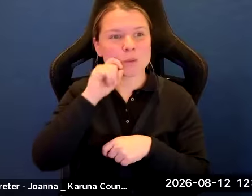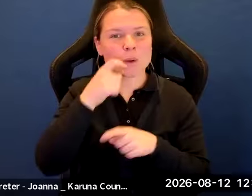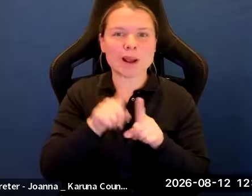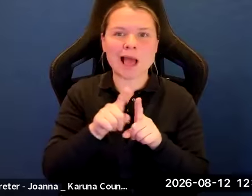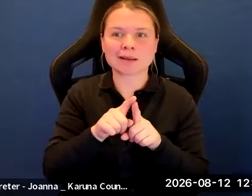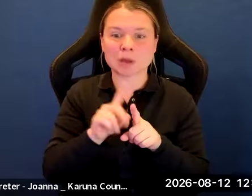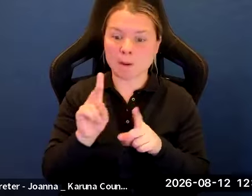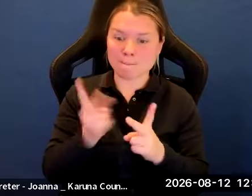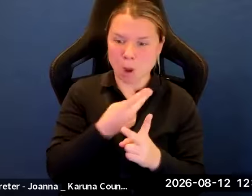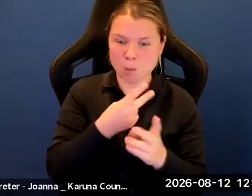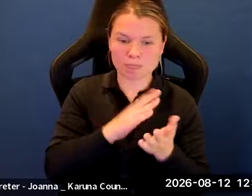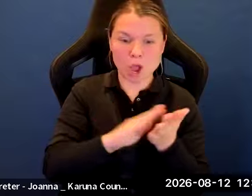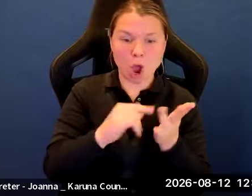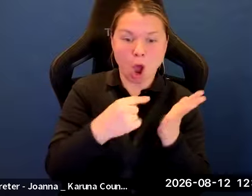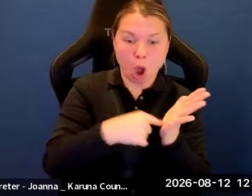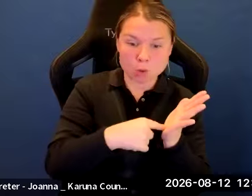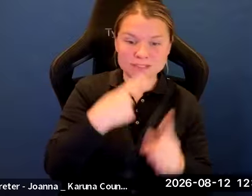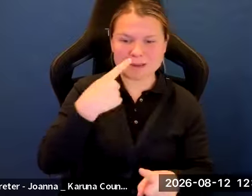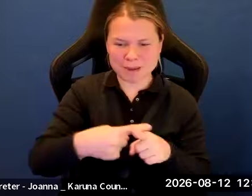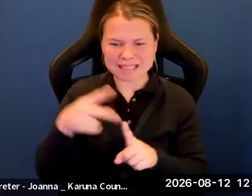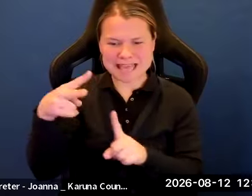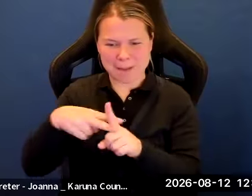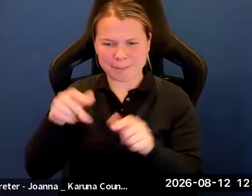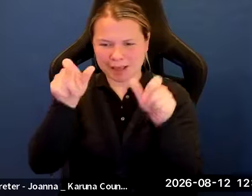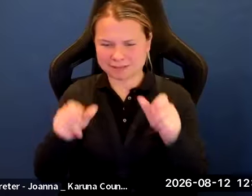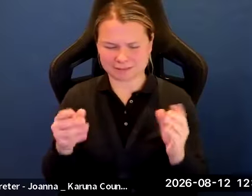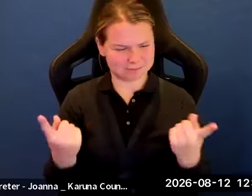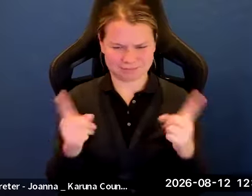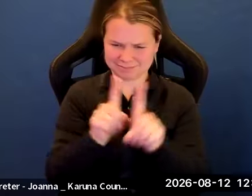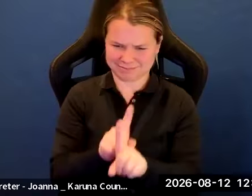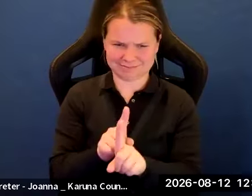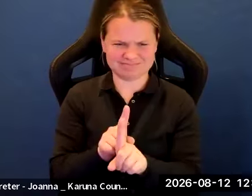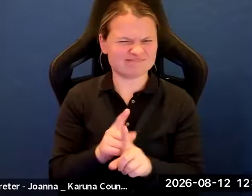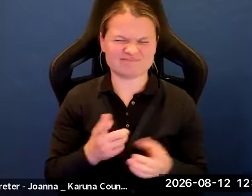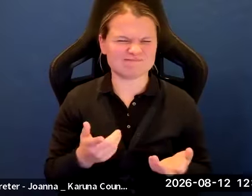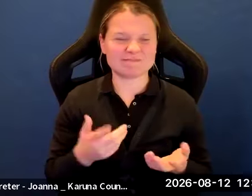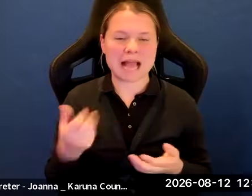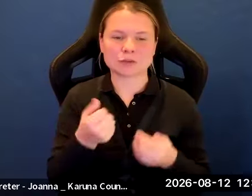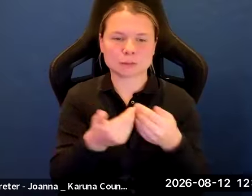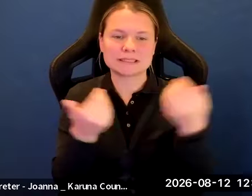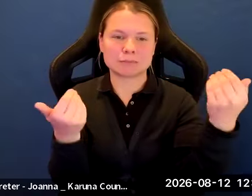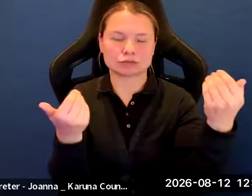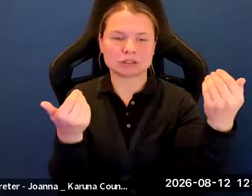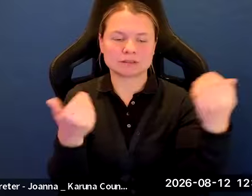that separation. And so, yeah, wouldn't pass probity. There's essentially that same person would be effectively both a re